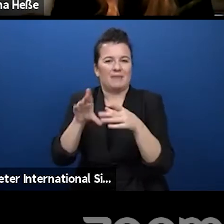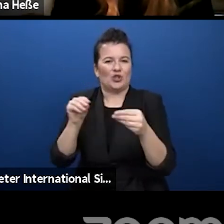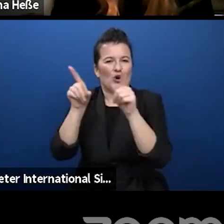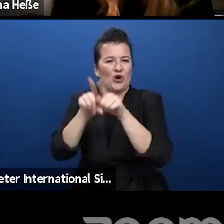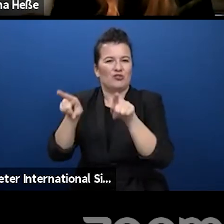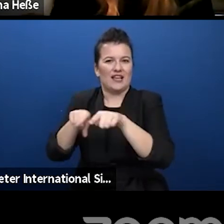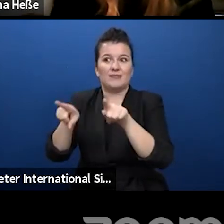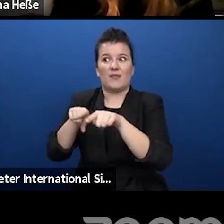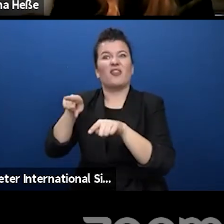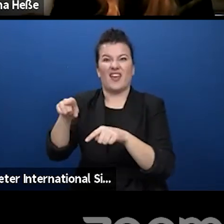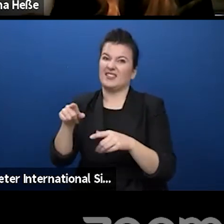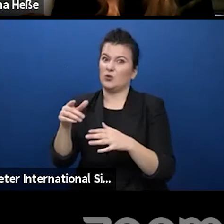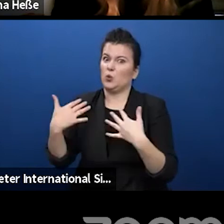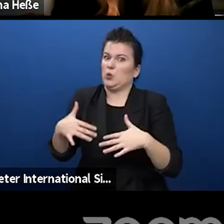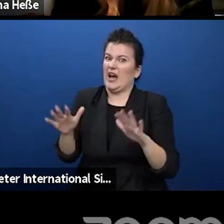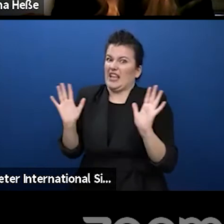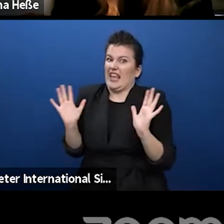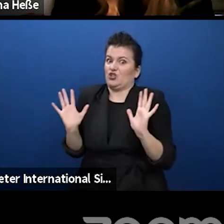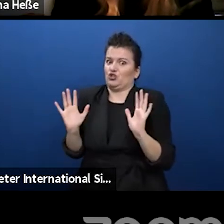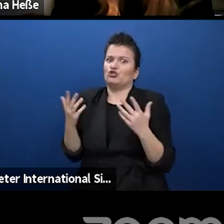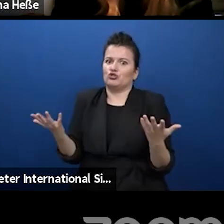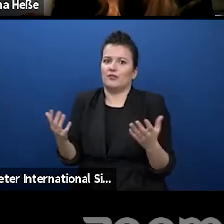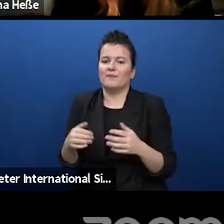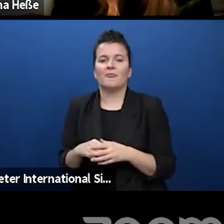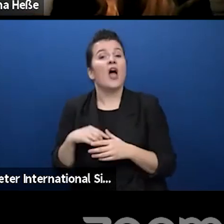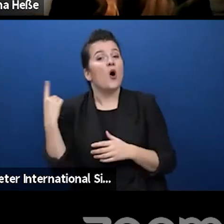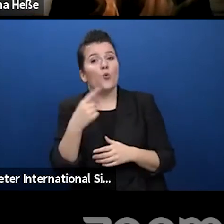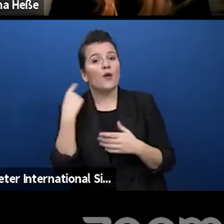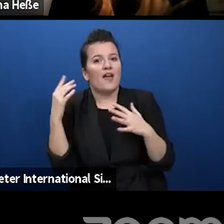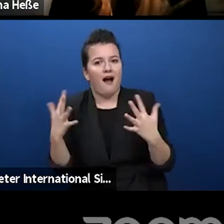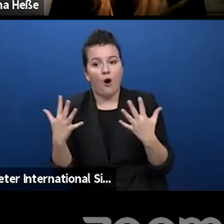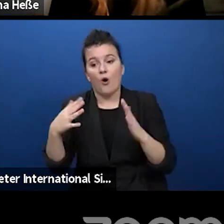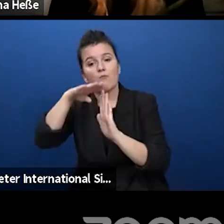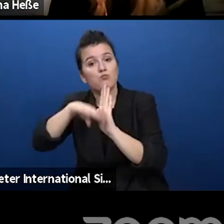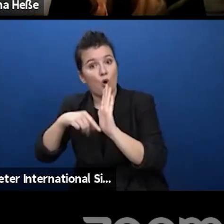audience without changing the programme and without changing the persons who are on stage